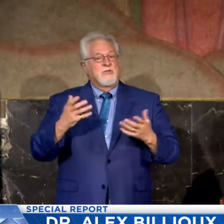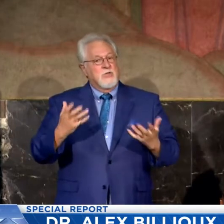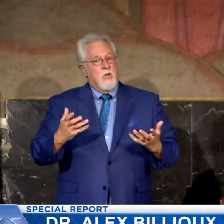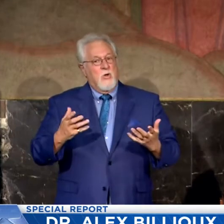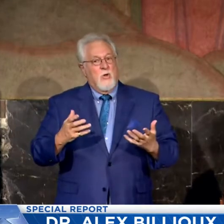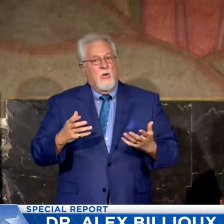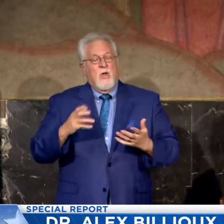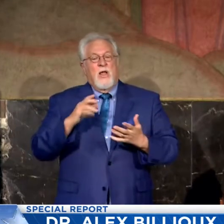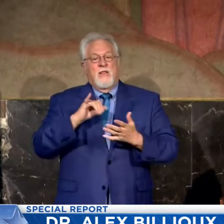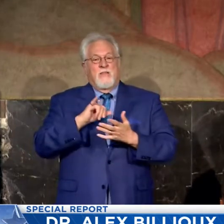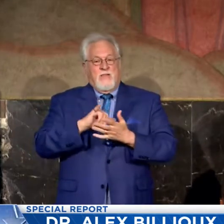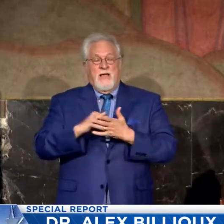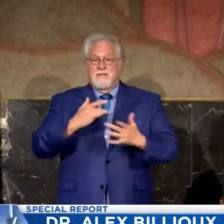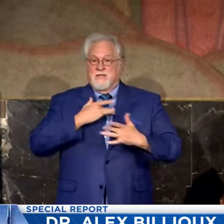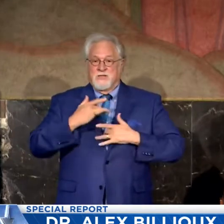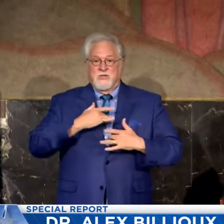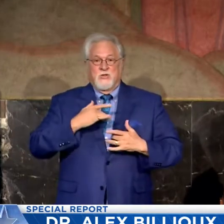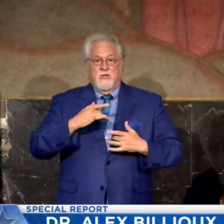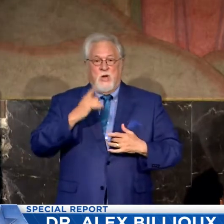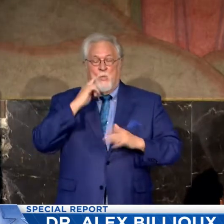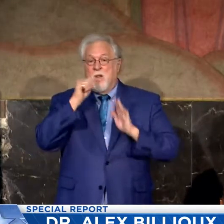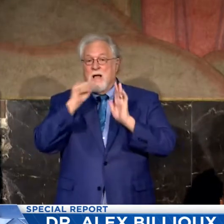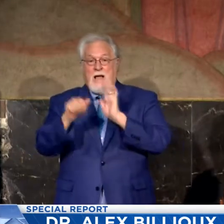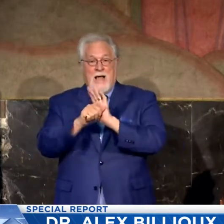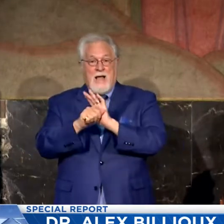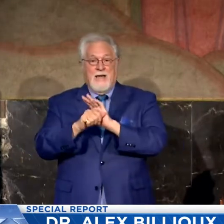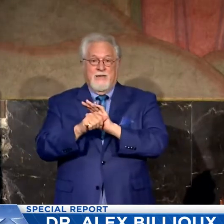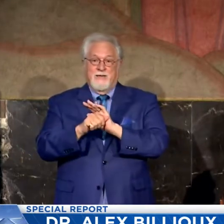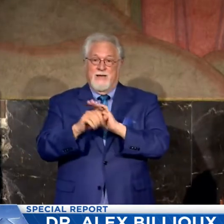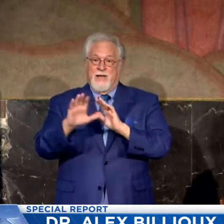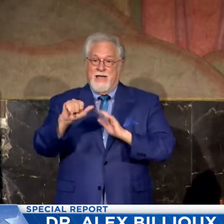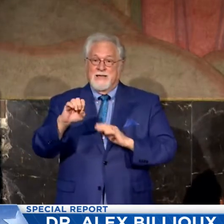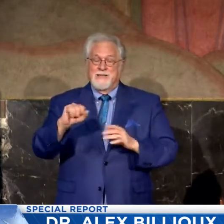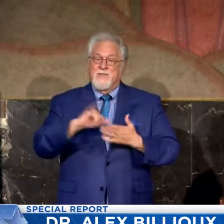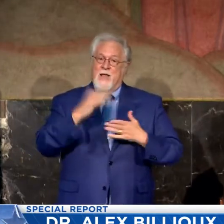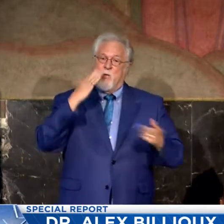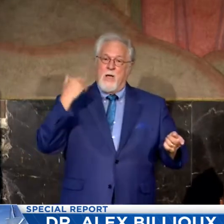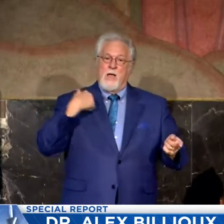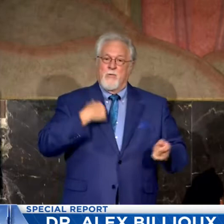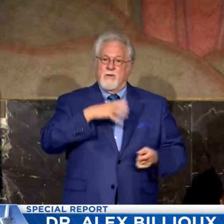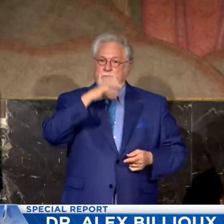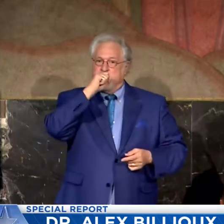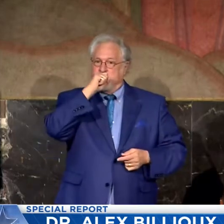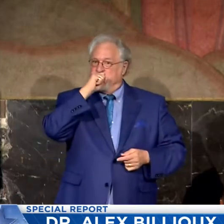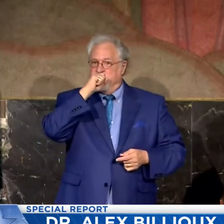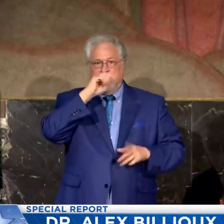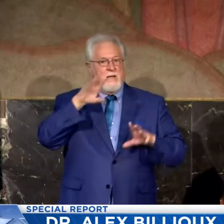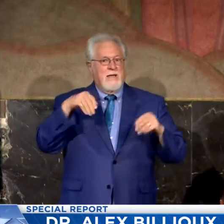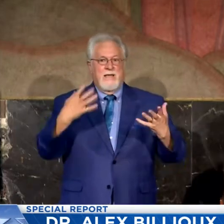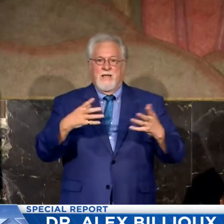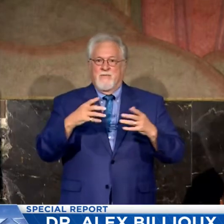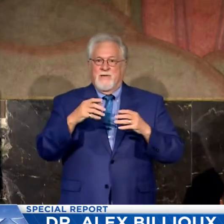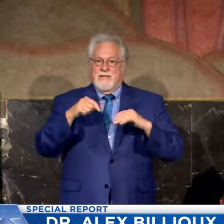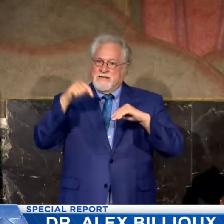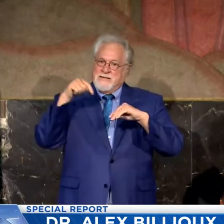WHAT HAPPENS TO THE NEXT CONGREGATE SETTING NEXT DOOR AND WHAT HAPPENS TO THE NEXT ENCAMPMENT THAT IS CONCERNED